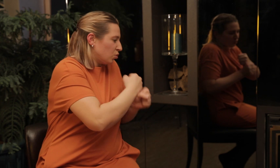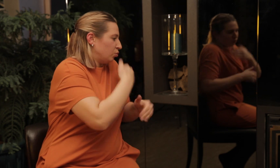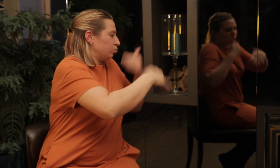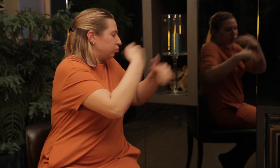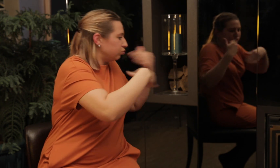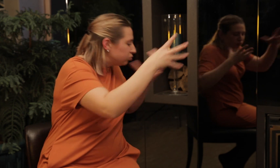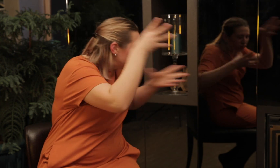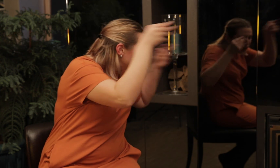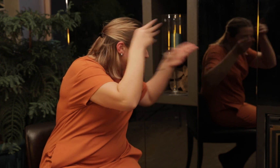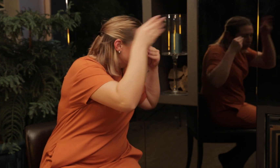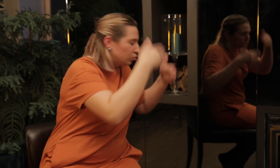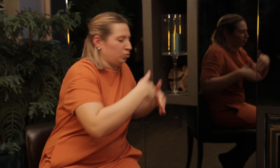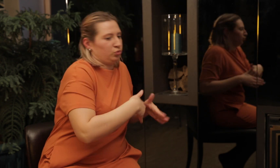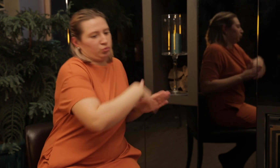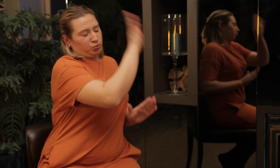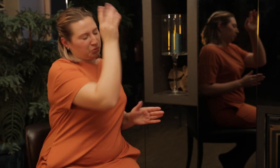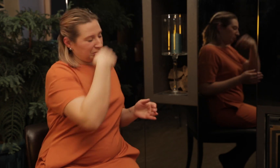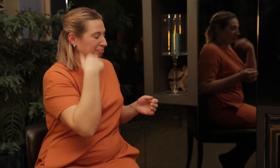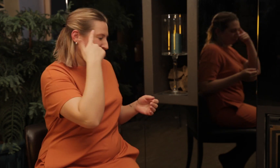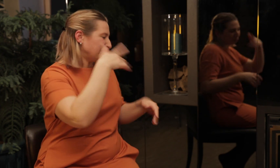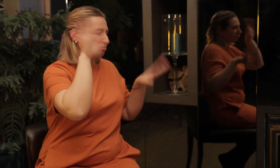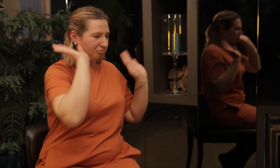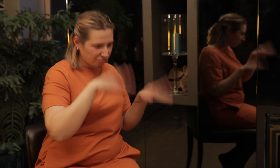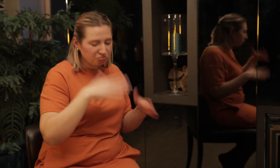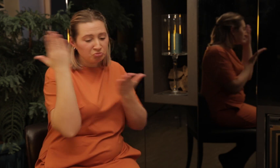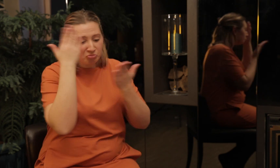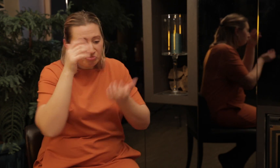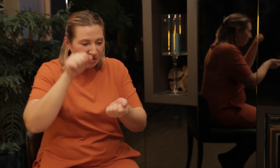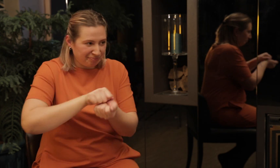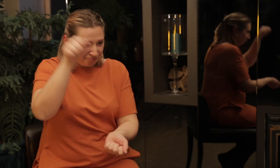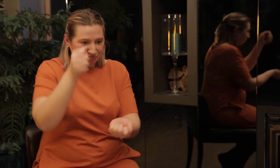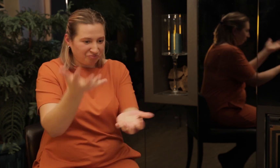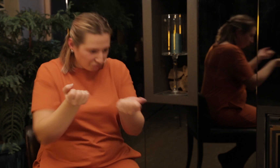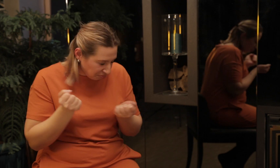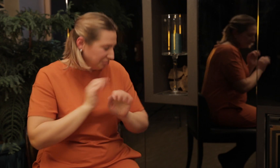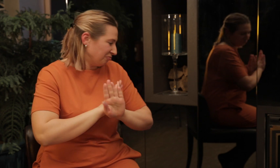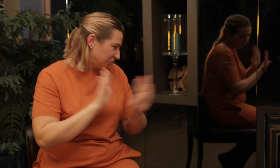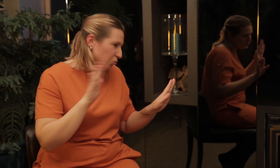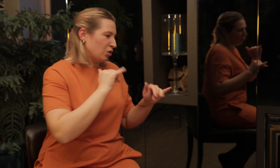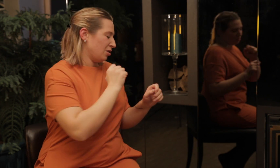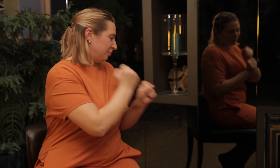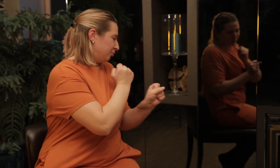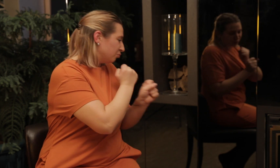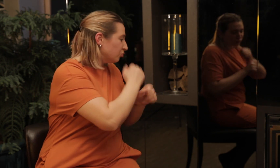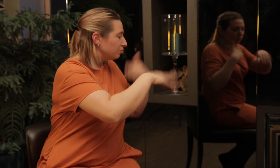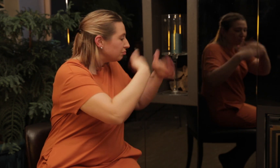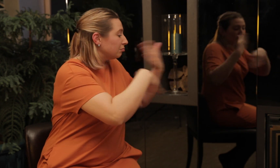as I was learning much quicker, so I went back to work to continue learning.